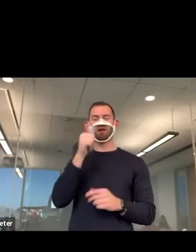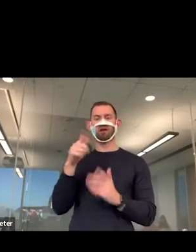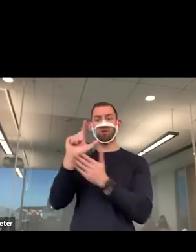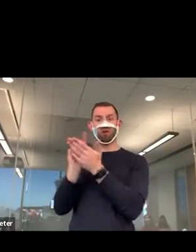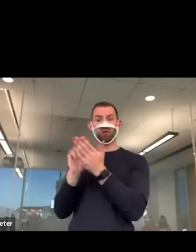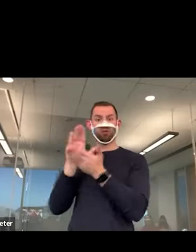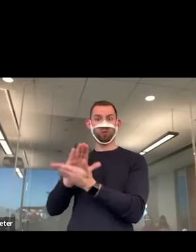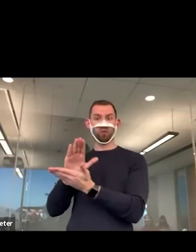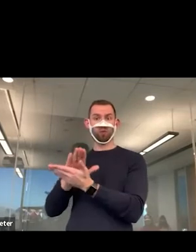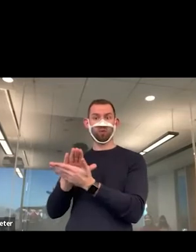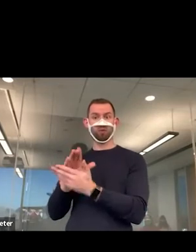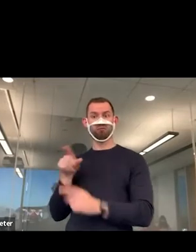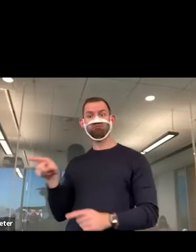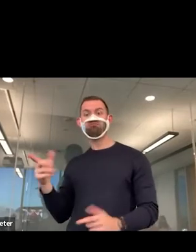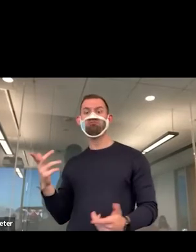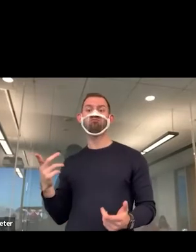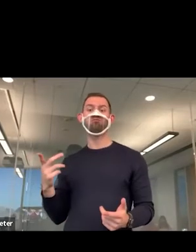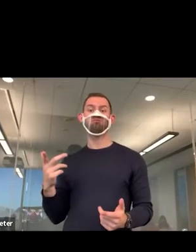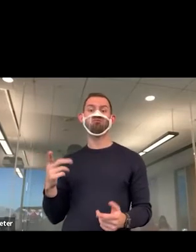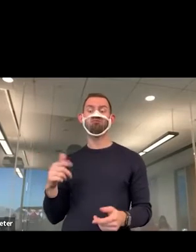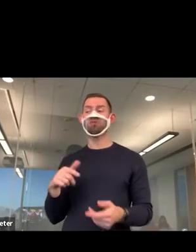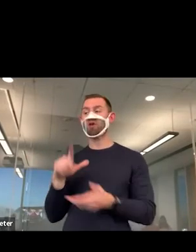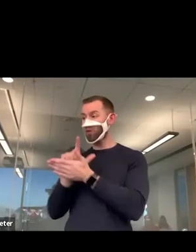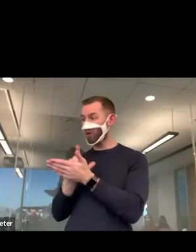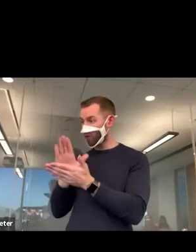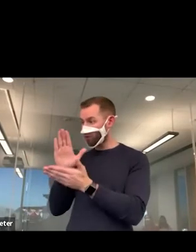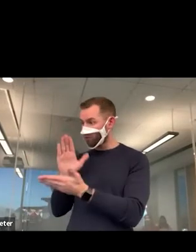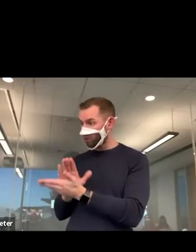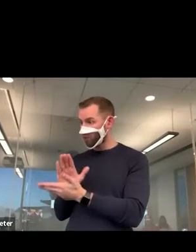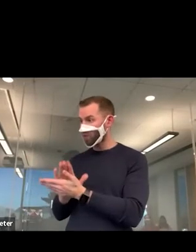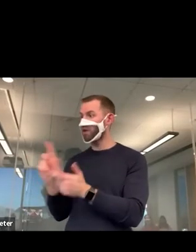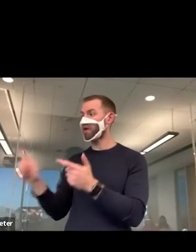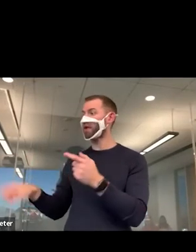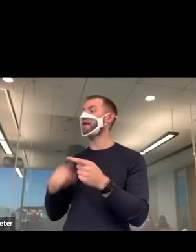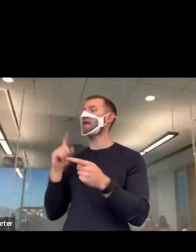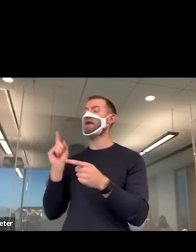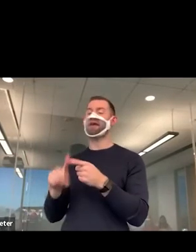school and maybe with my engineering degree i'll do something in patent law i want you to know at